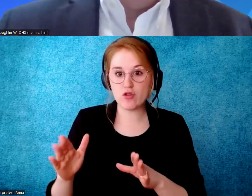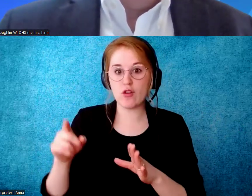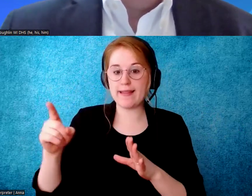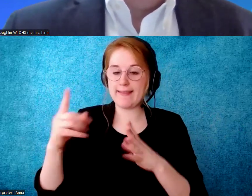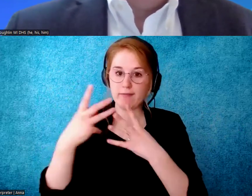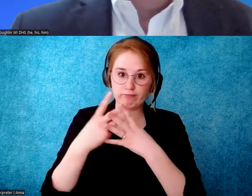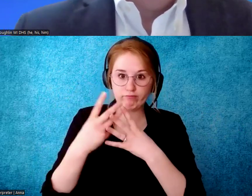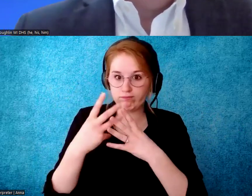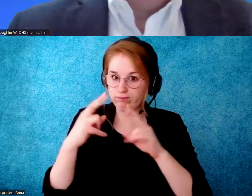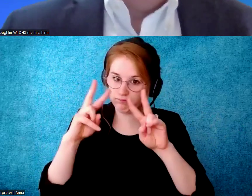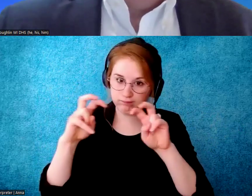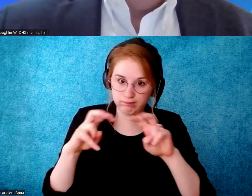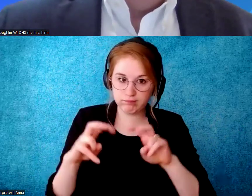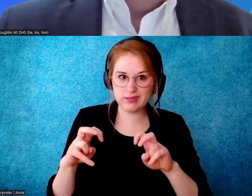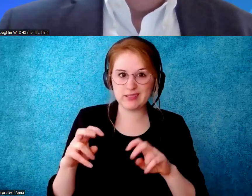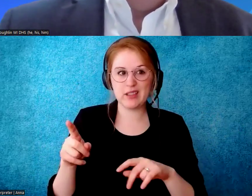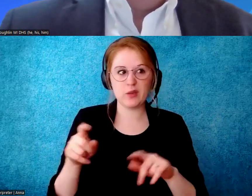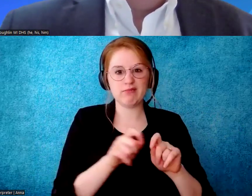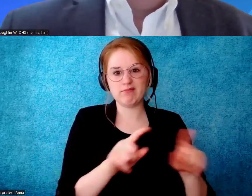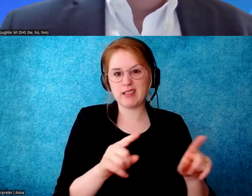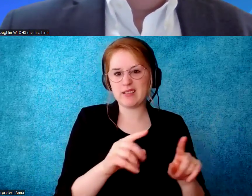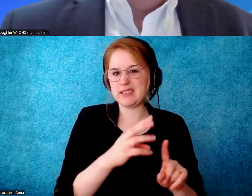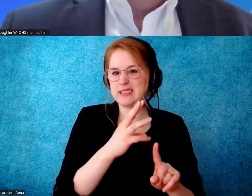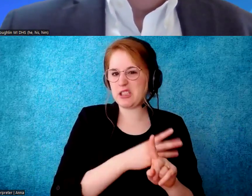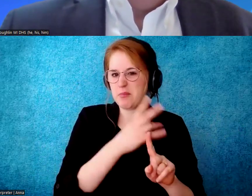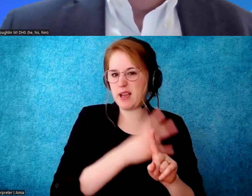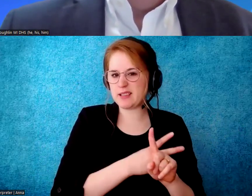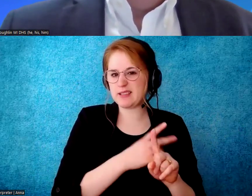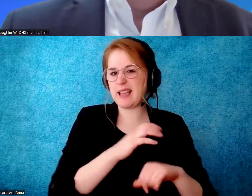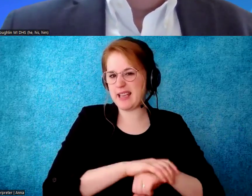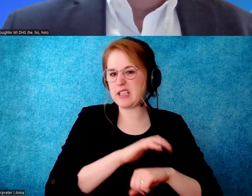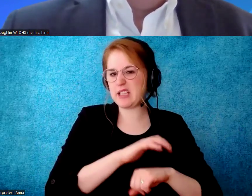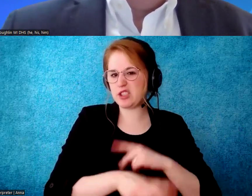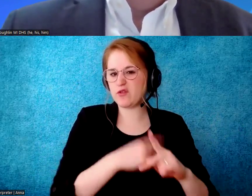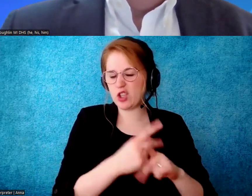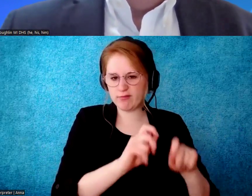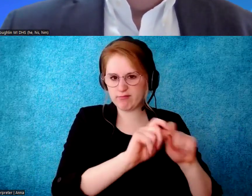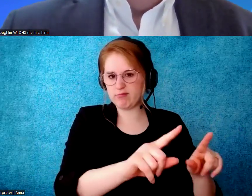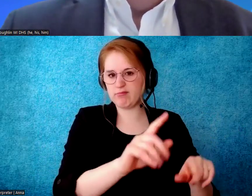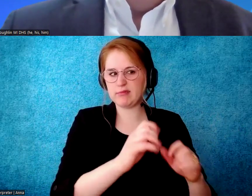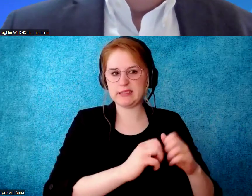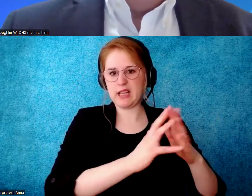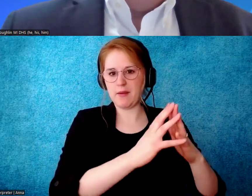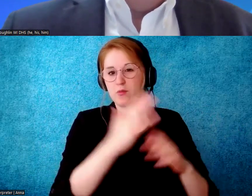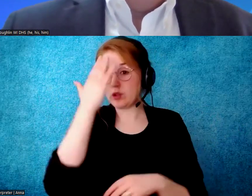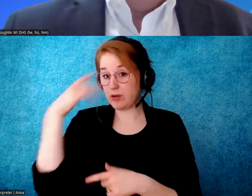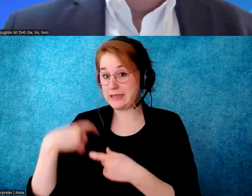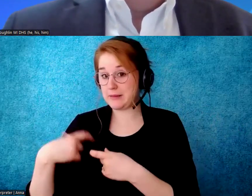And it had been out for, I don't know, six, seven months or so, the English version of the website. We knew the Spanish initiative was coming up.